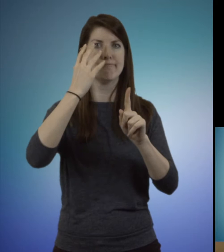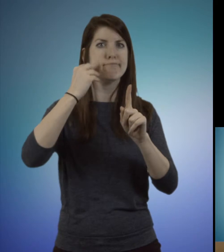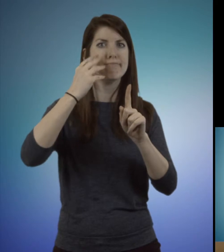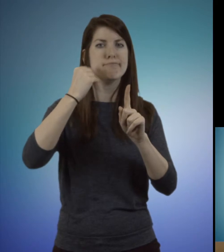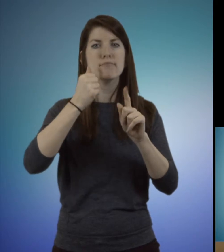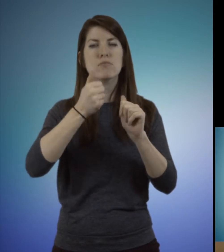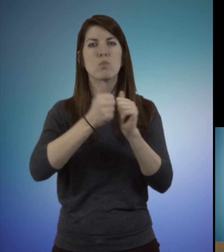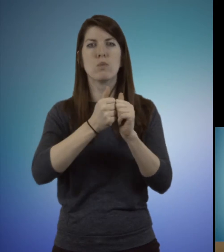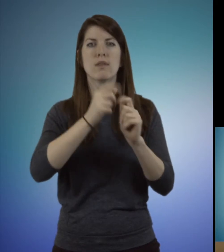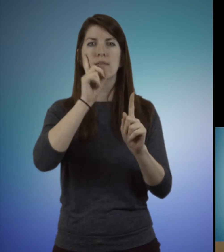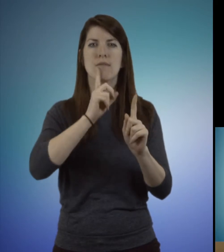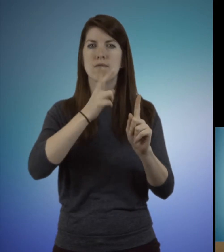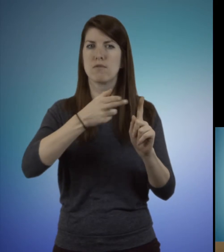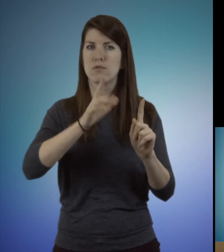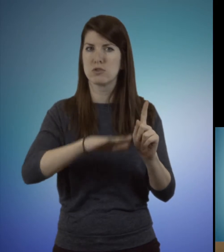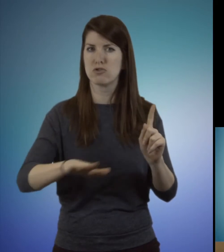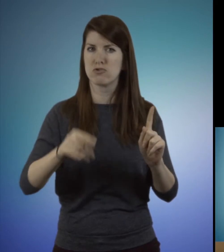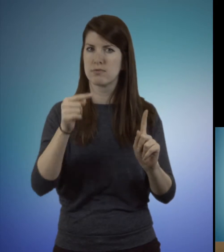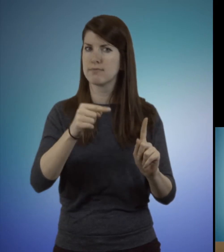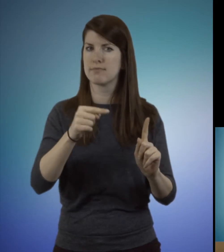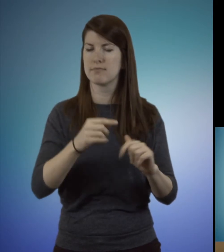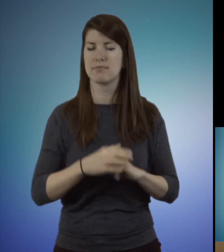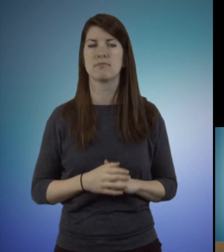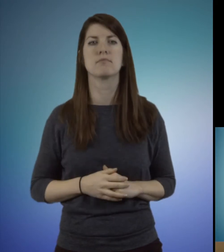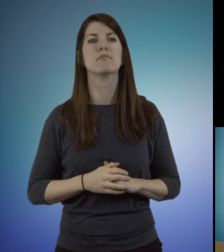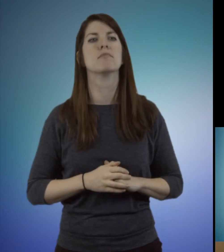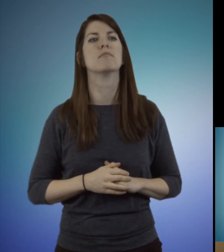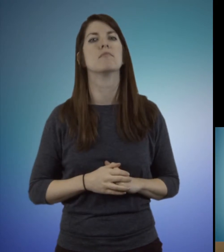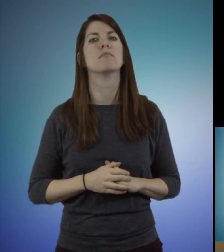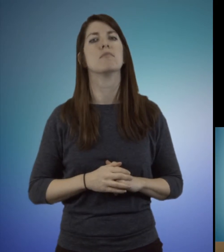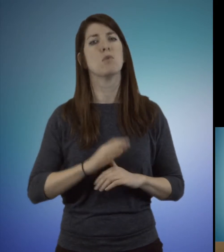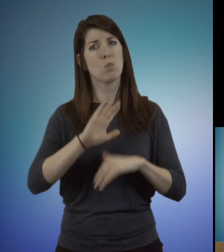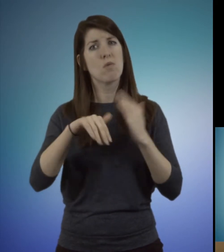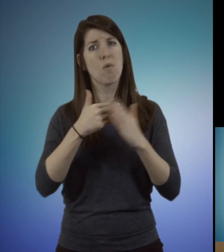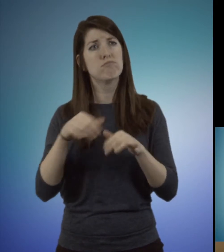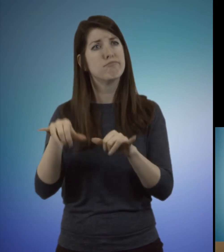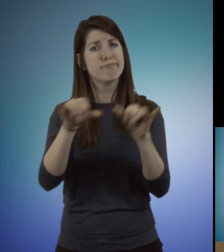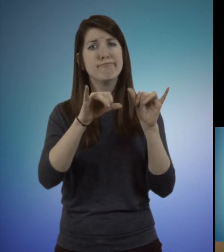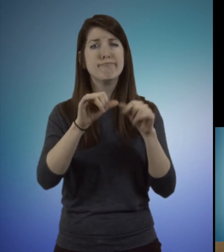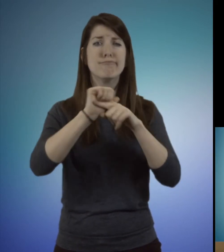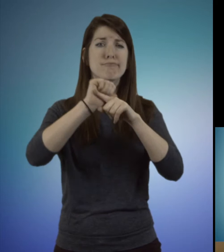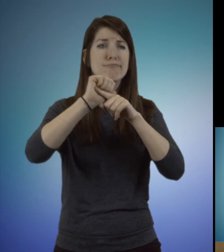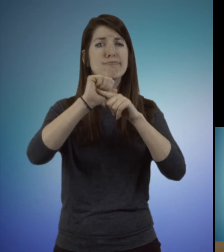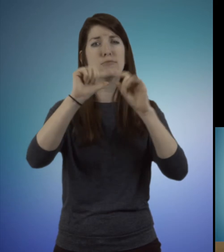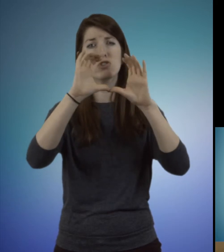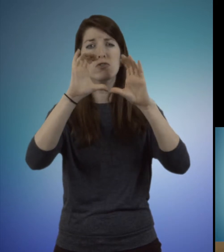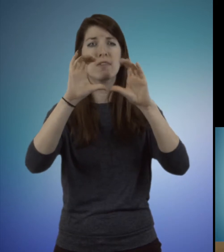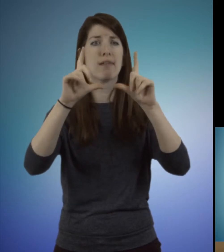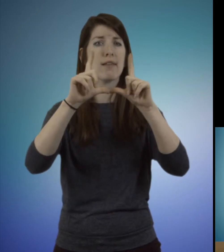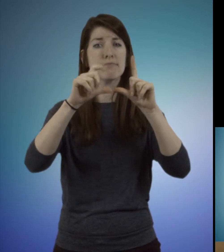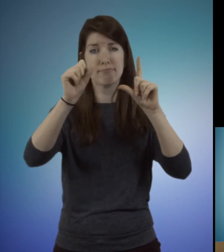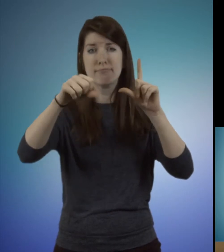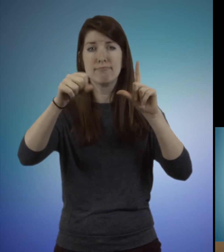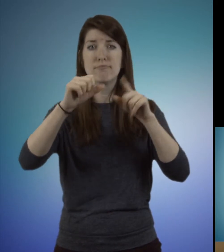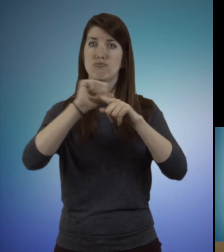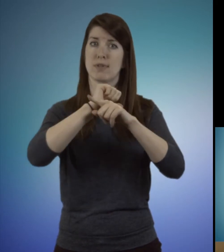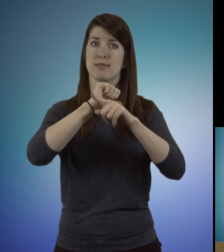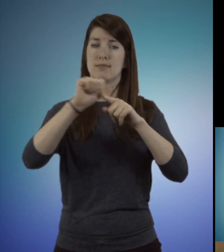with a deaf and hard of hearing child. We are all comprehensively trained and certified and licensed to practice, however,